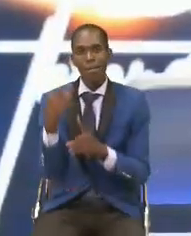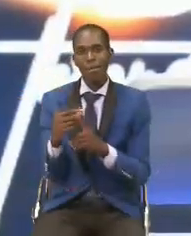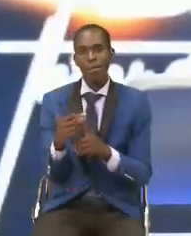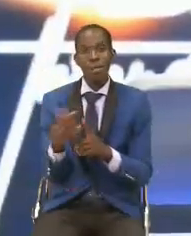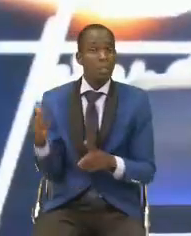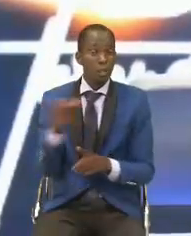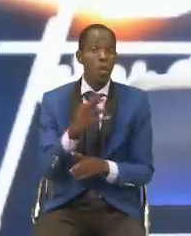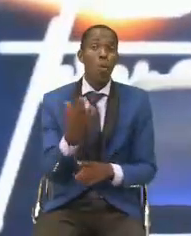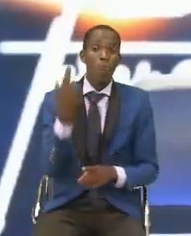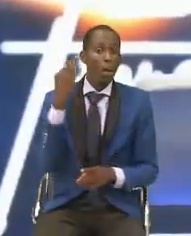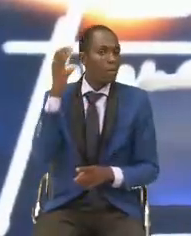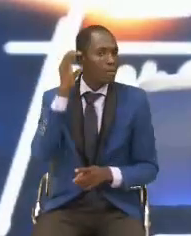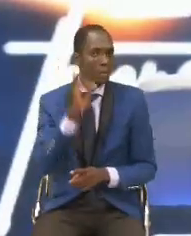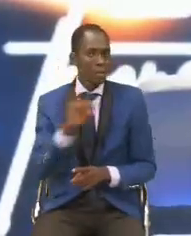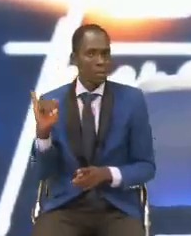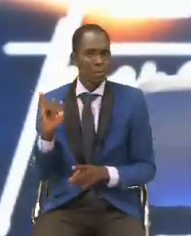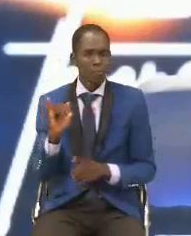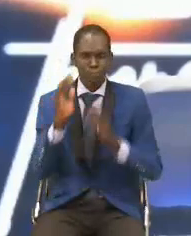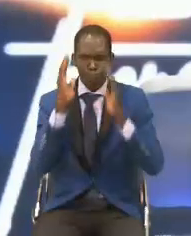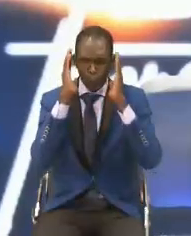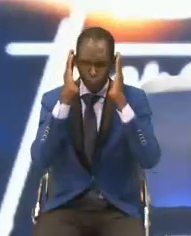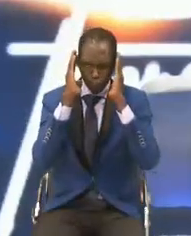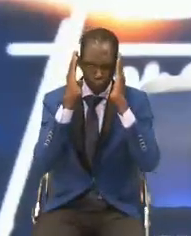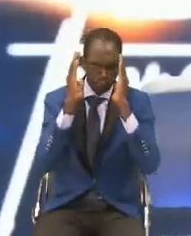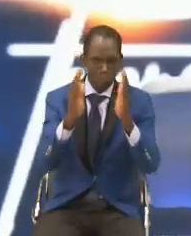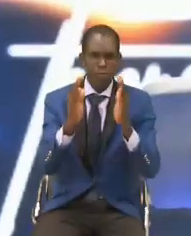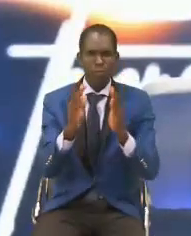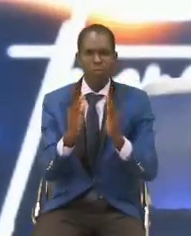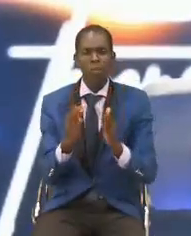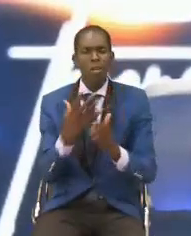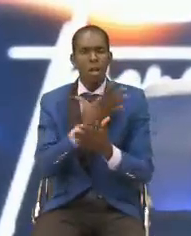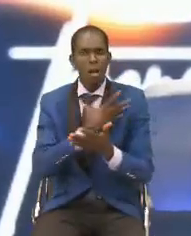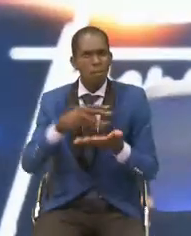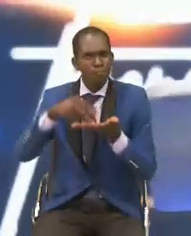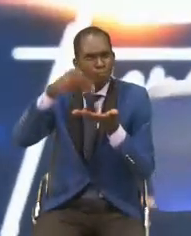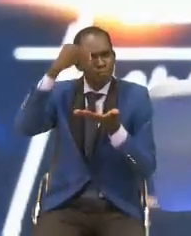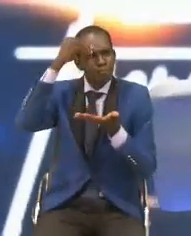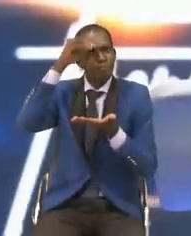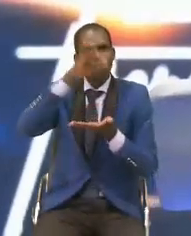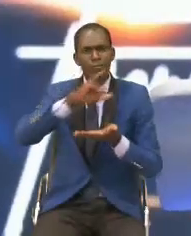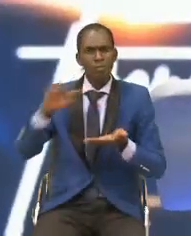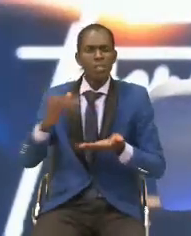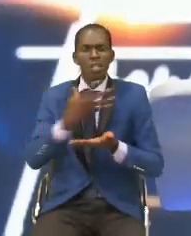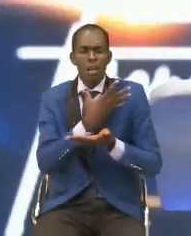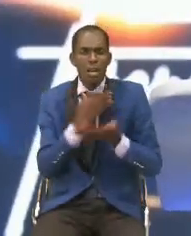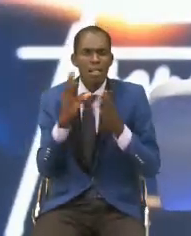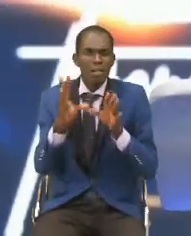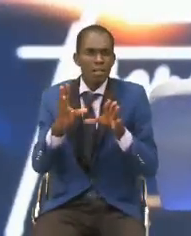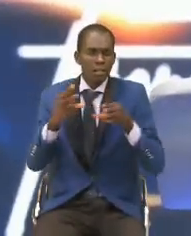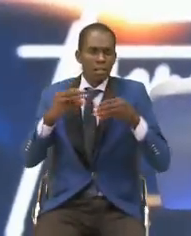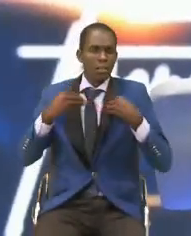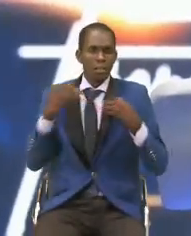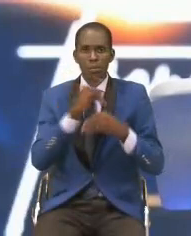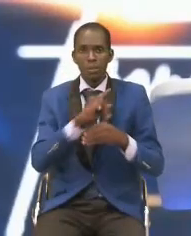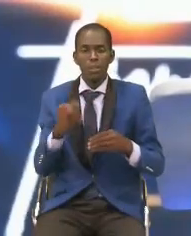the words heard the word they were hearing they were paying attention they were assimilating